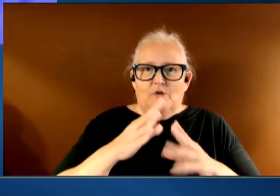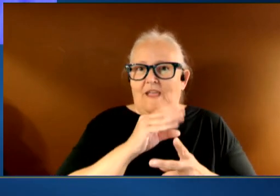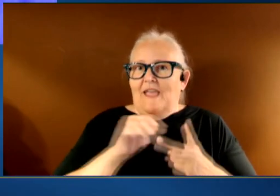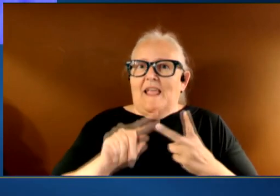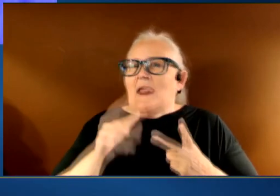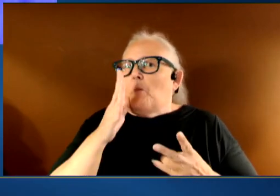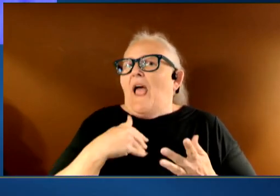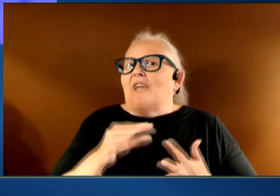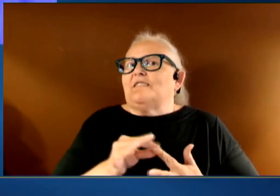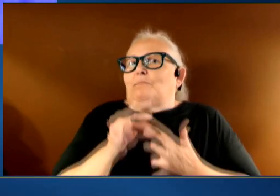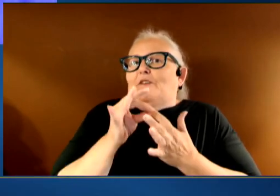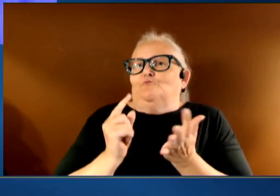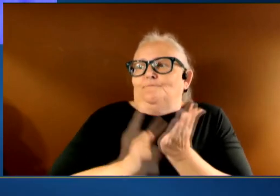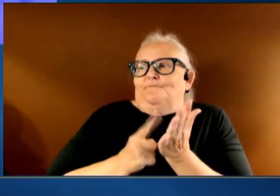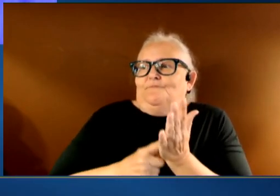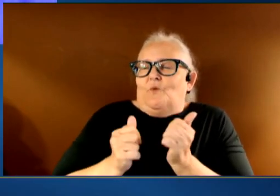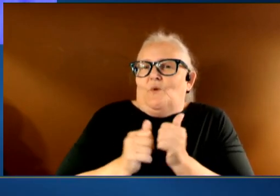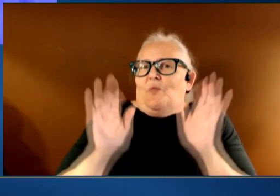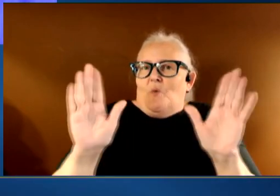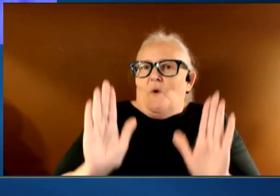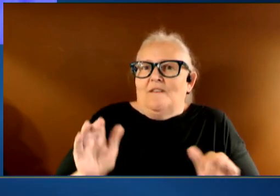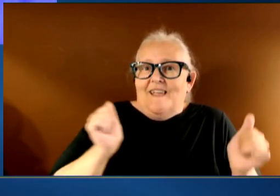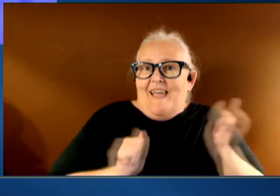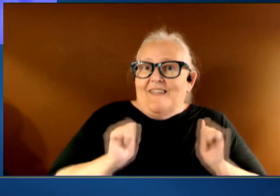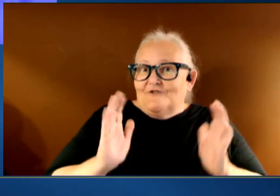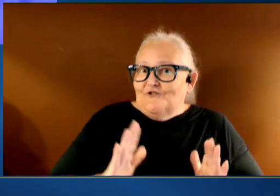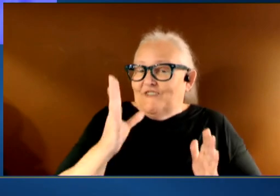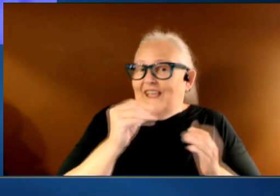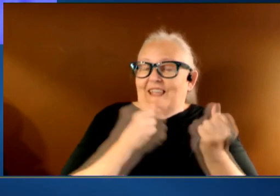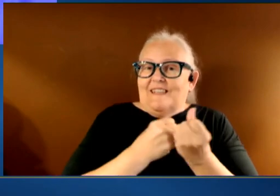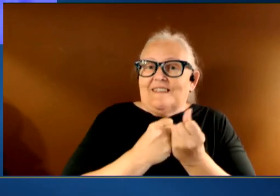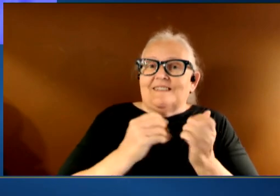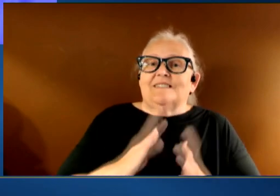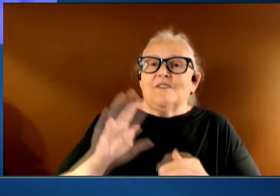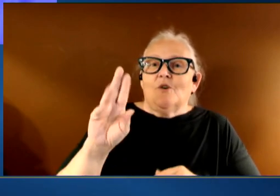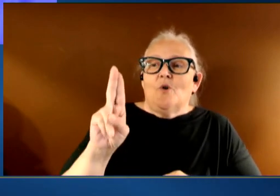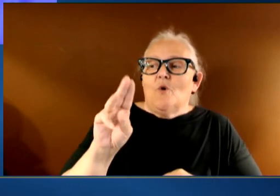incredible actress and advocate Umi Masako [spelled phonetically], who is generously,